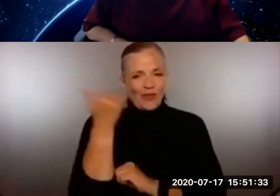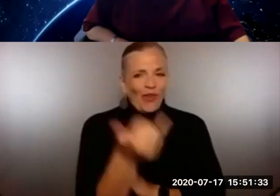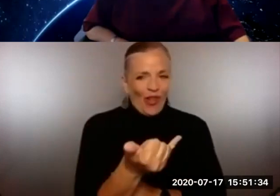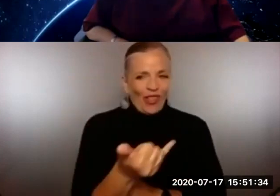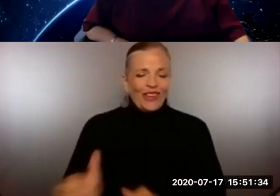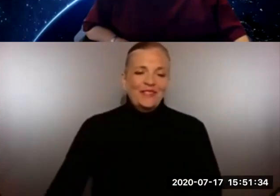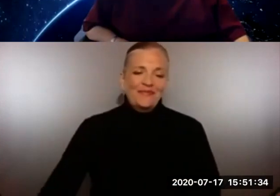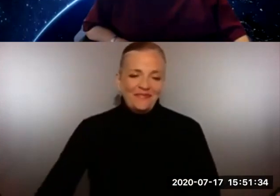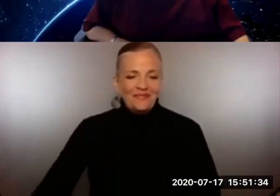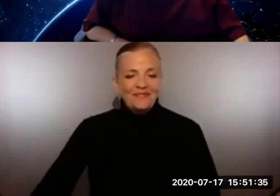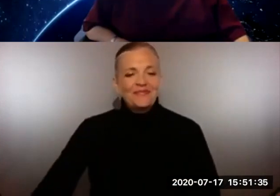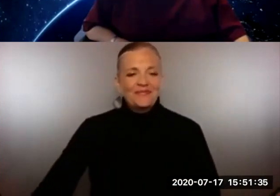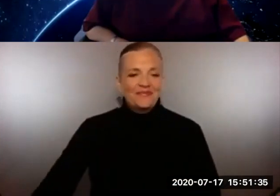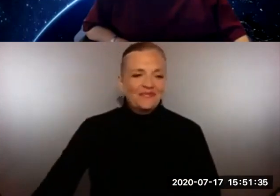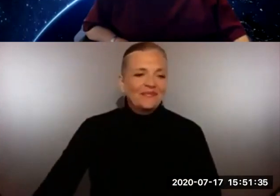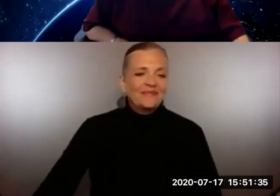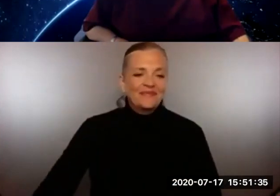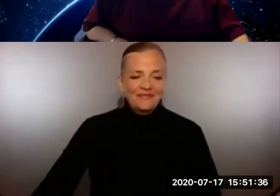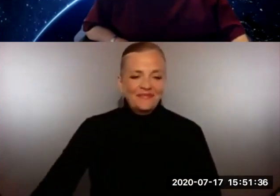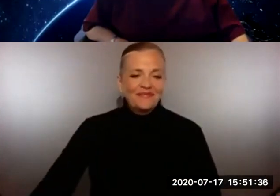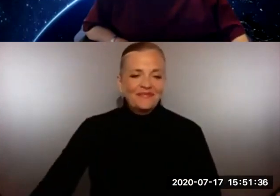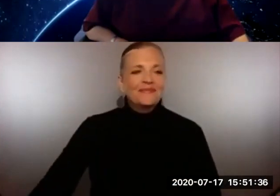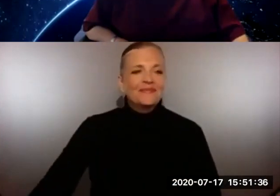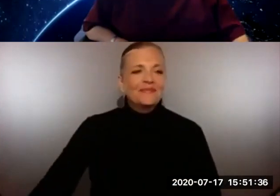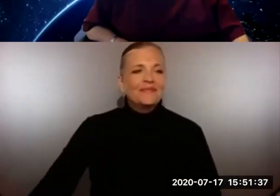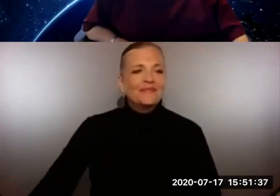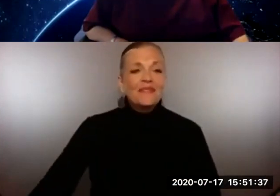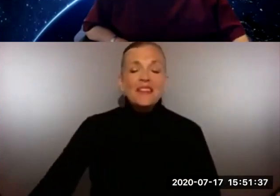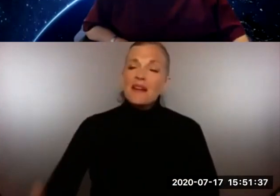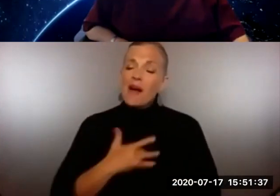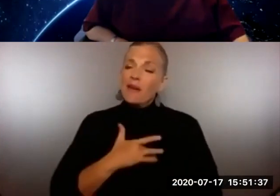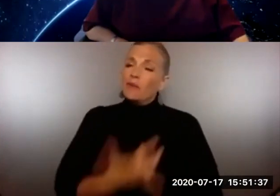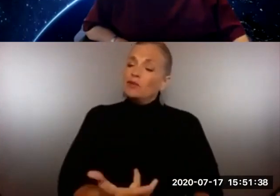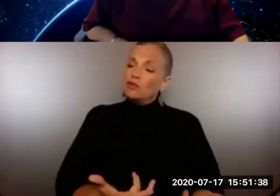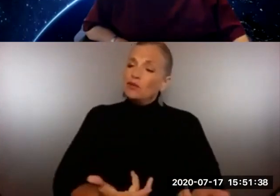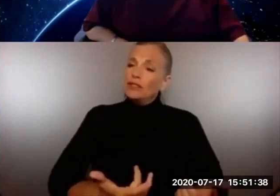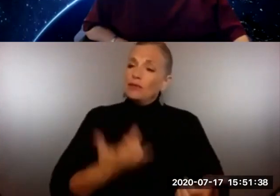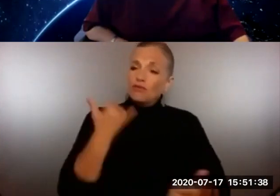she is deep in conversation with one or more other people.